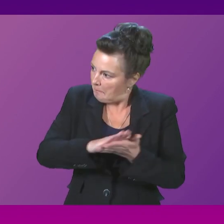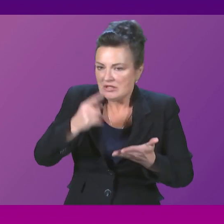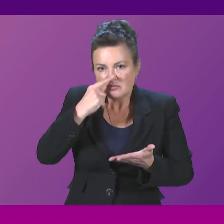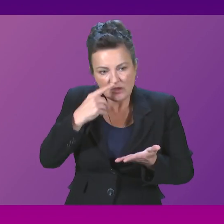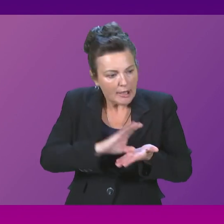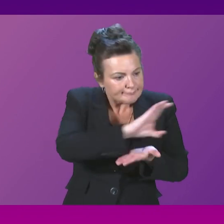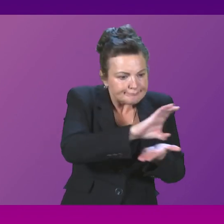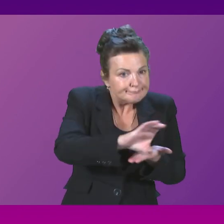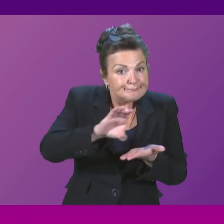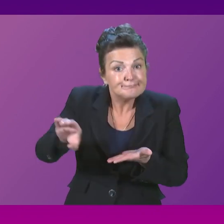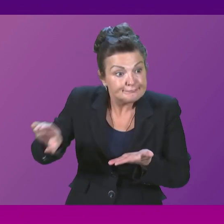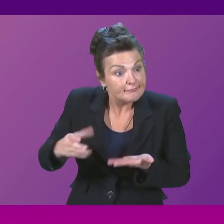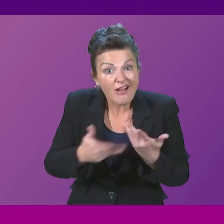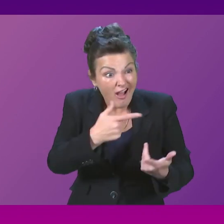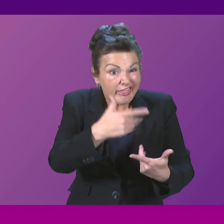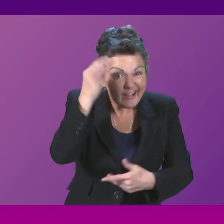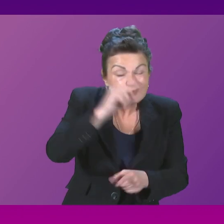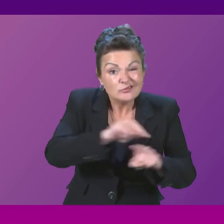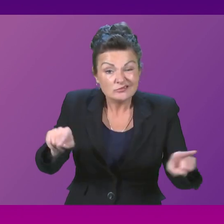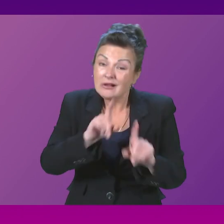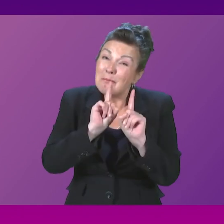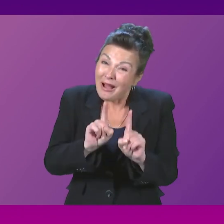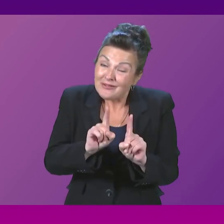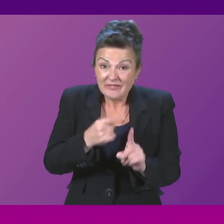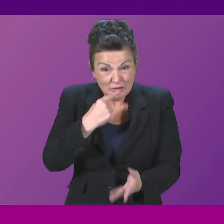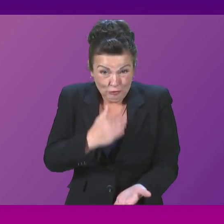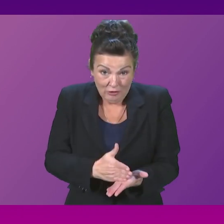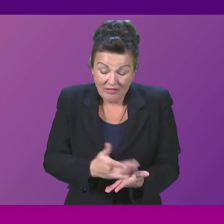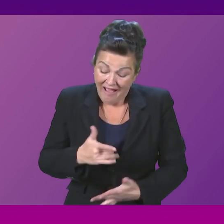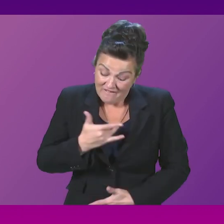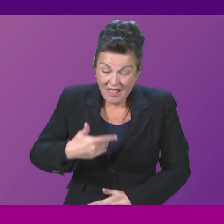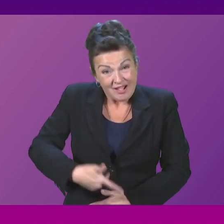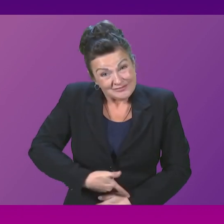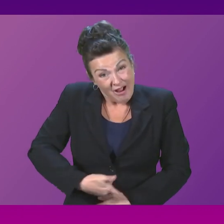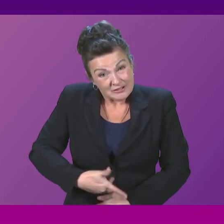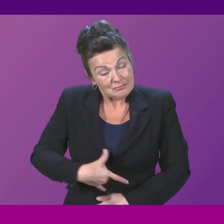I fear that what we will get is another wave of austerity and further tax rises, although